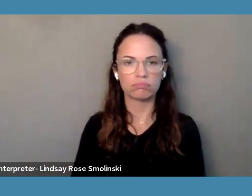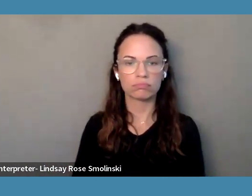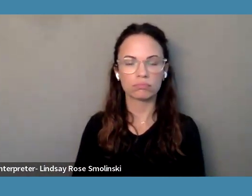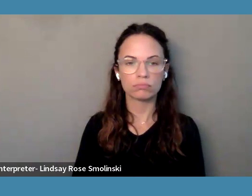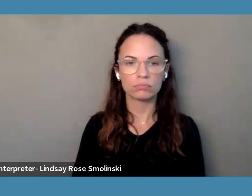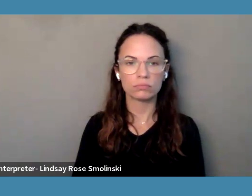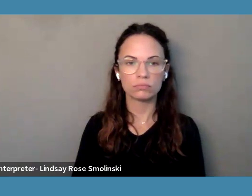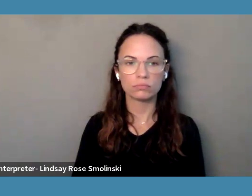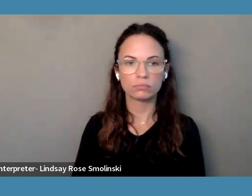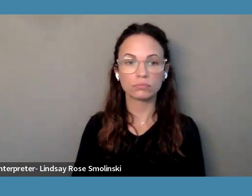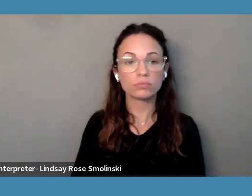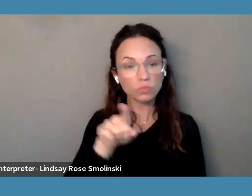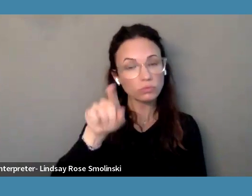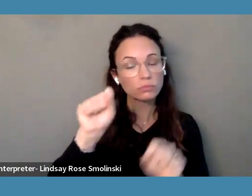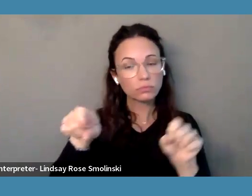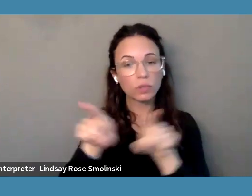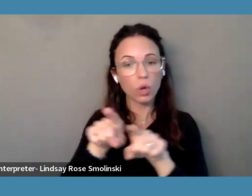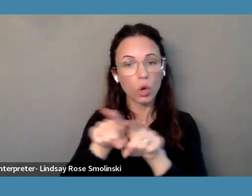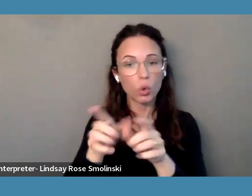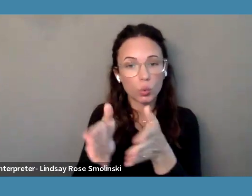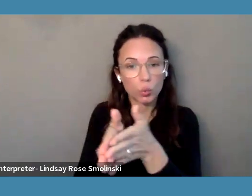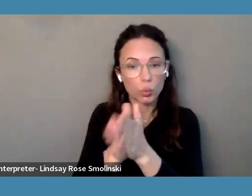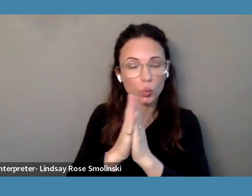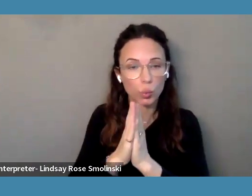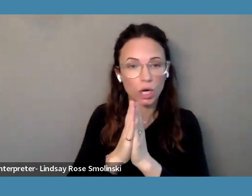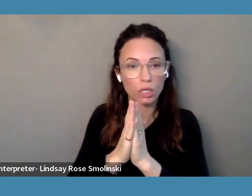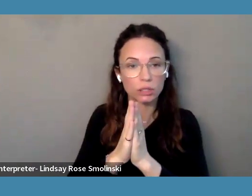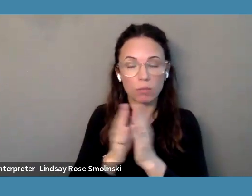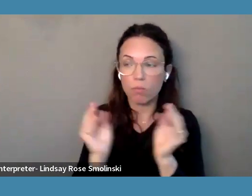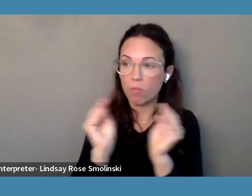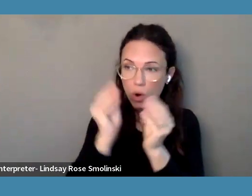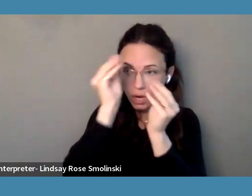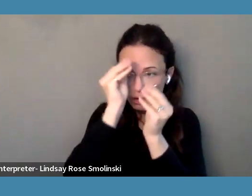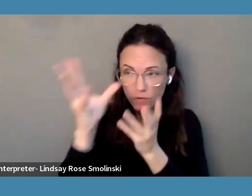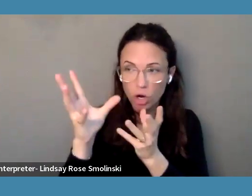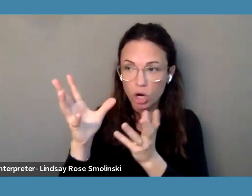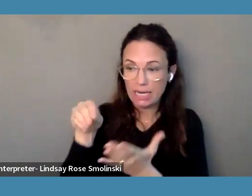So you can also request additional information or documentation from the agency